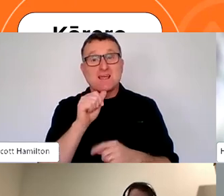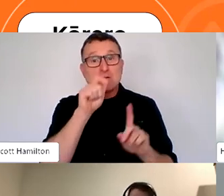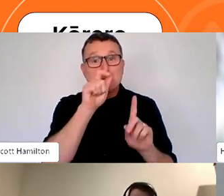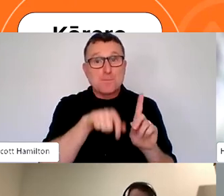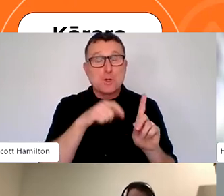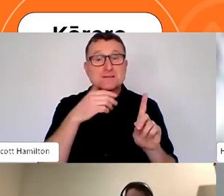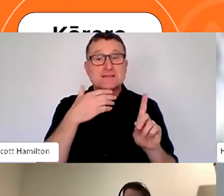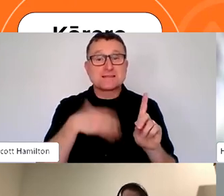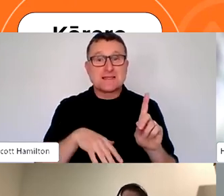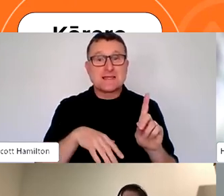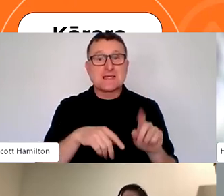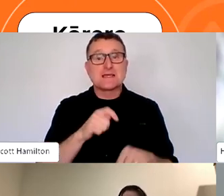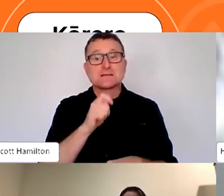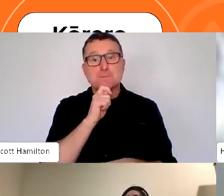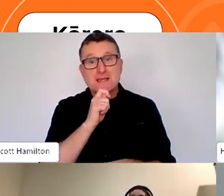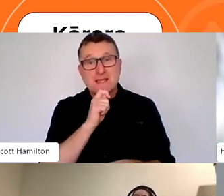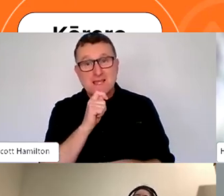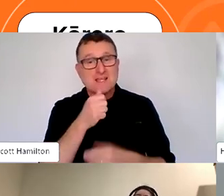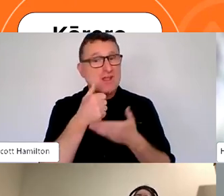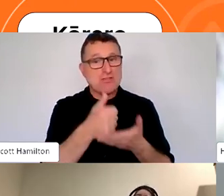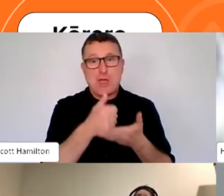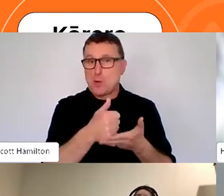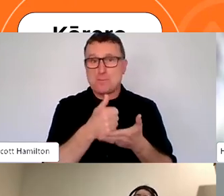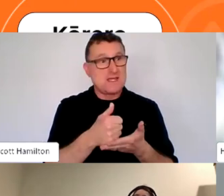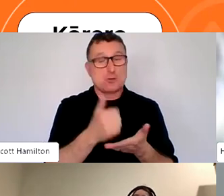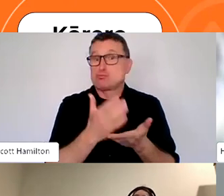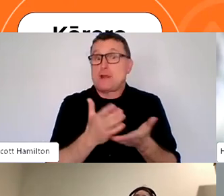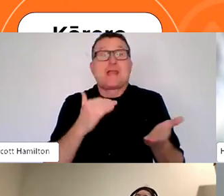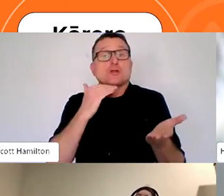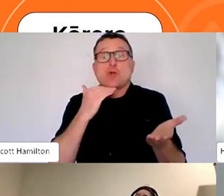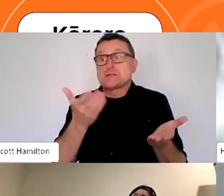moment, there's not enough resourcing, which we've touched on already.